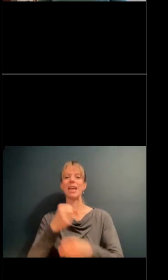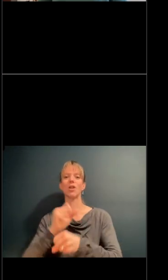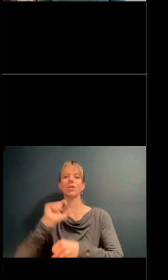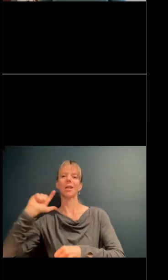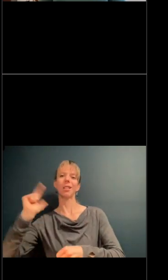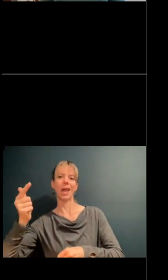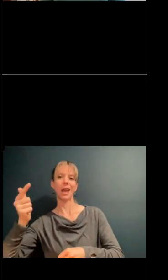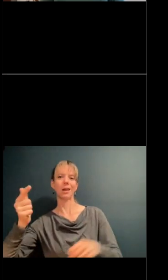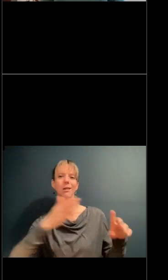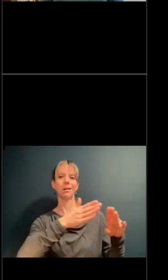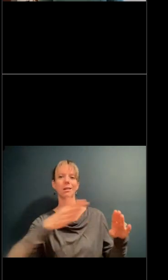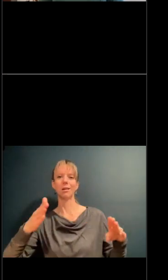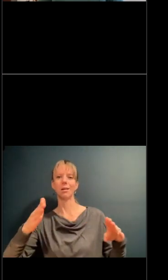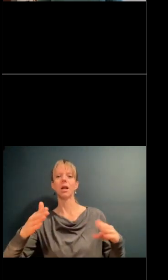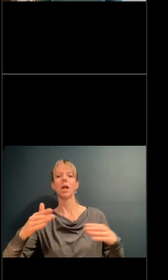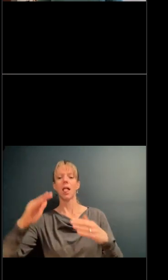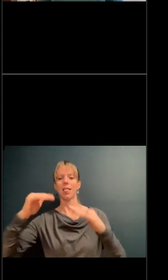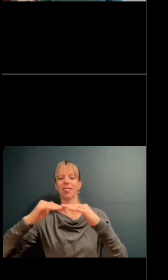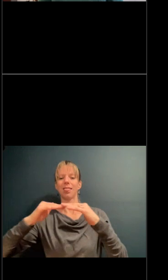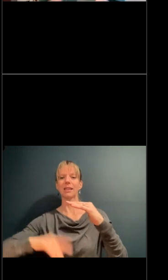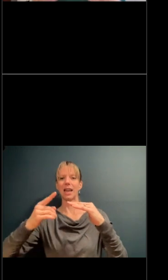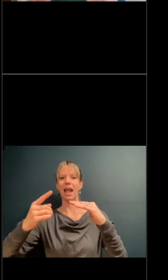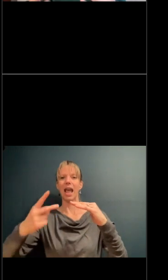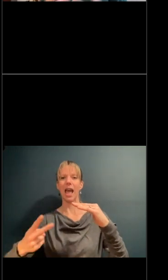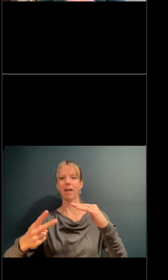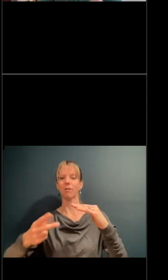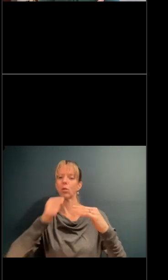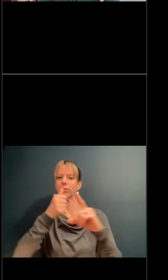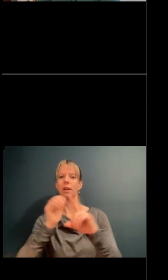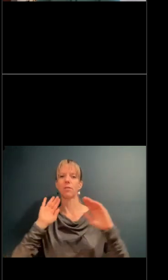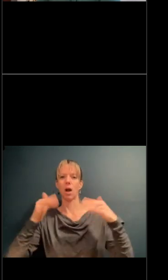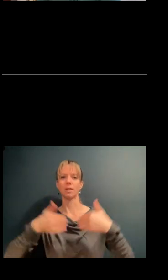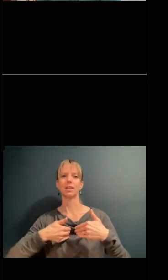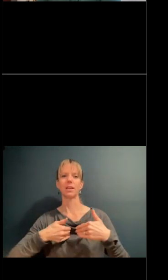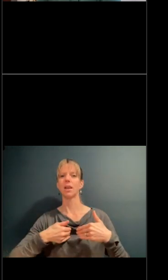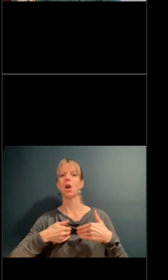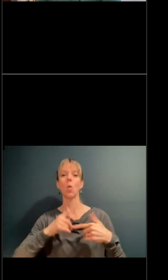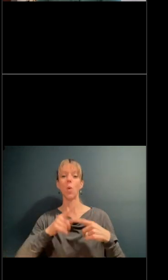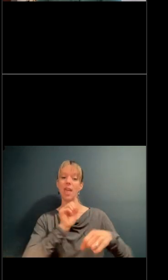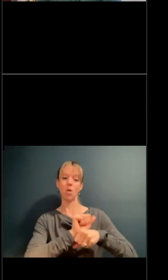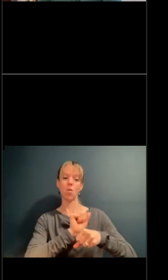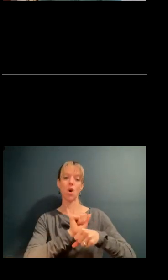half of young adults who are autistic see friends outside of work at least weekly,